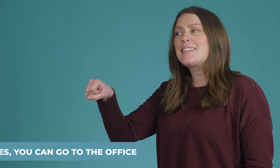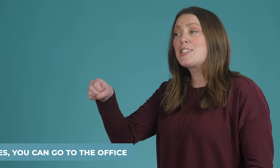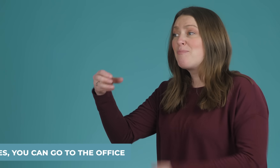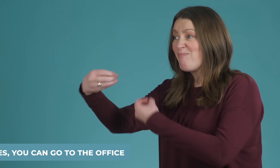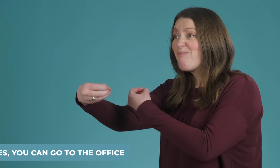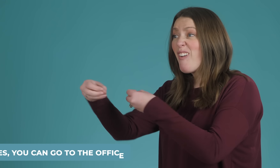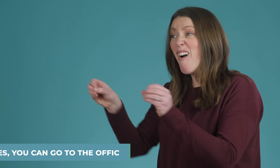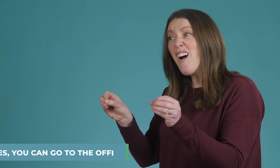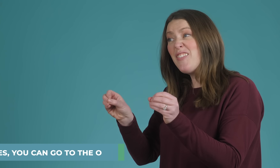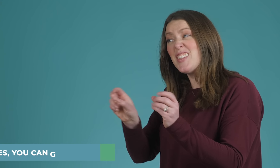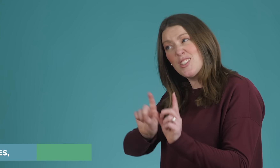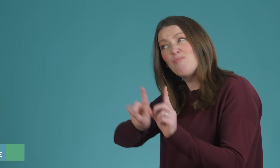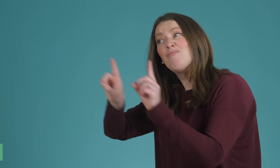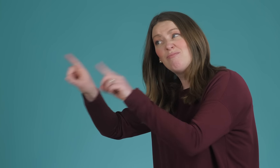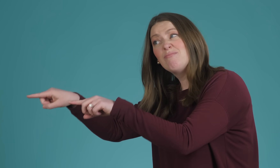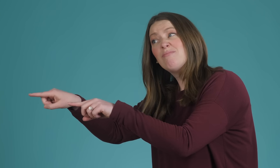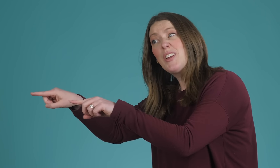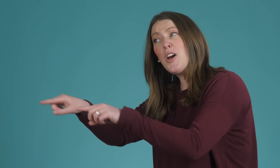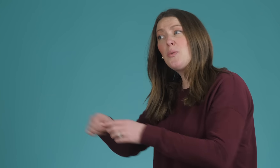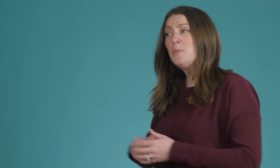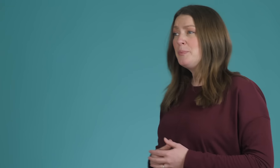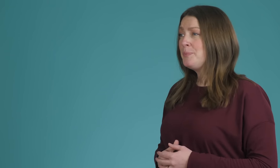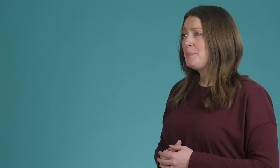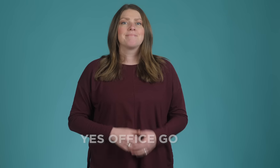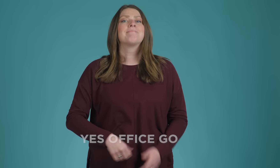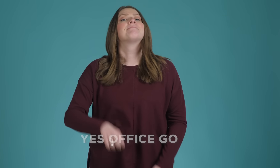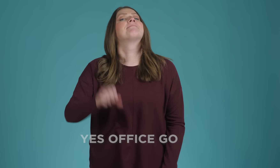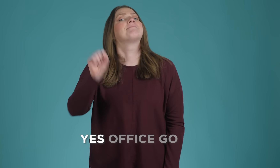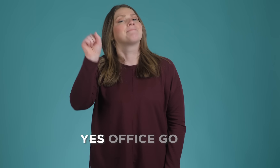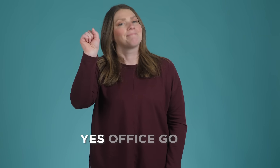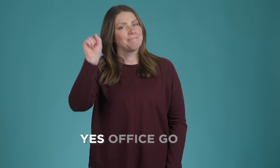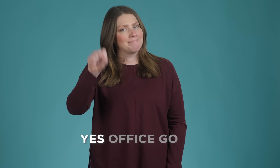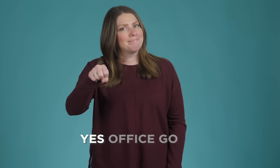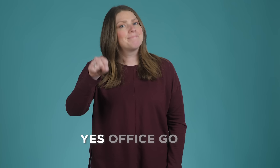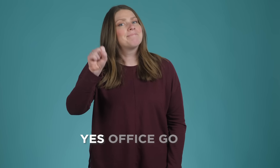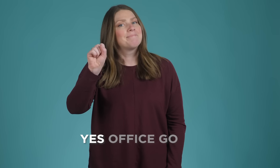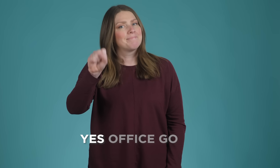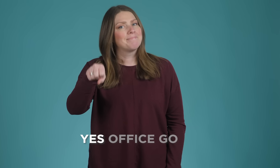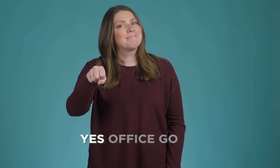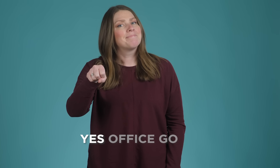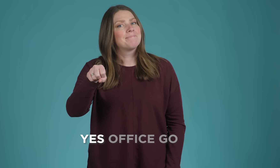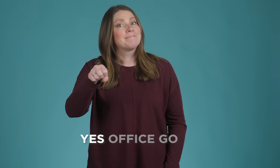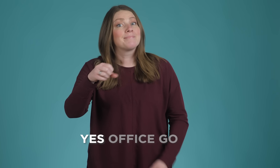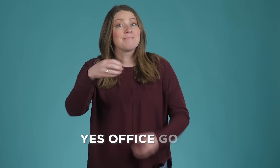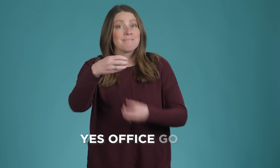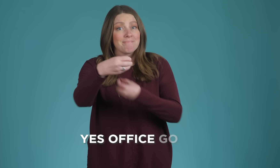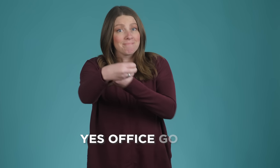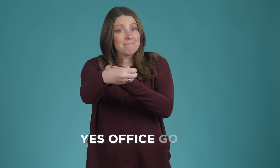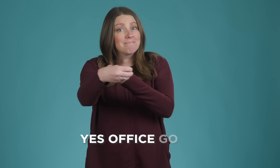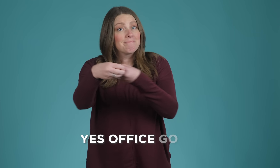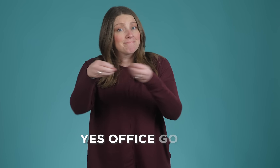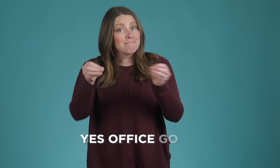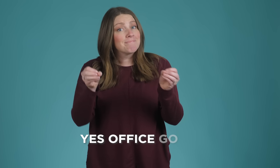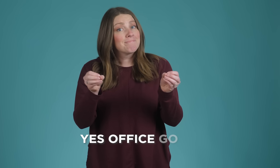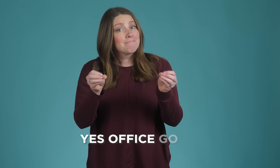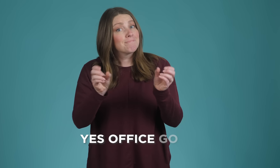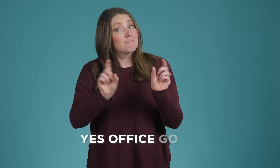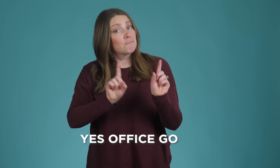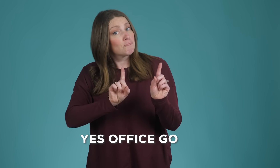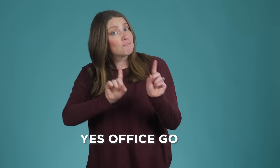Yes. Office. Go.